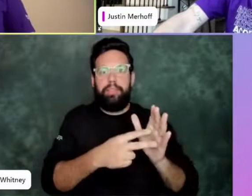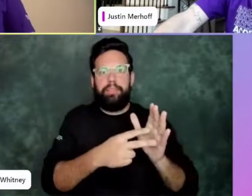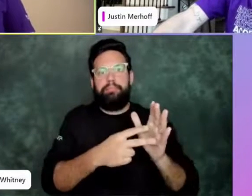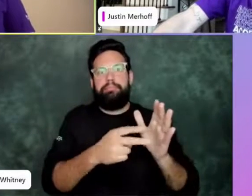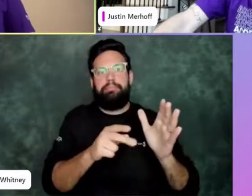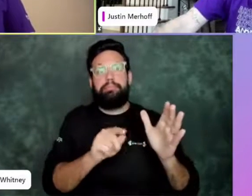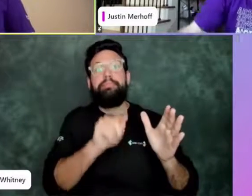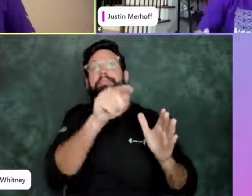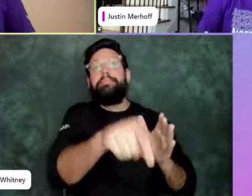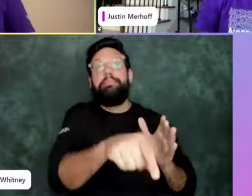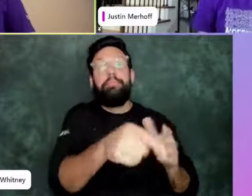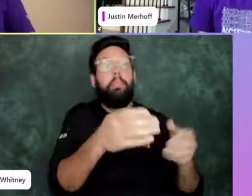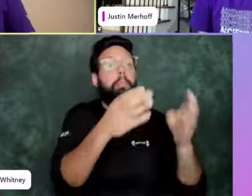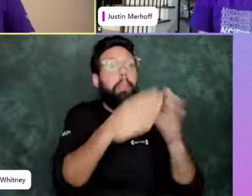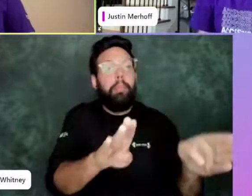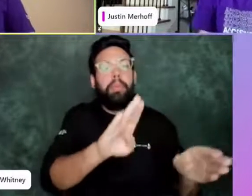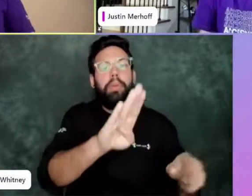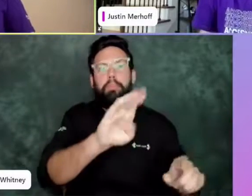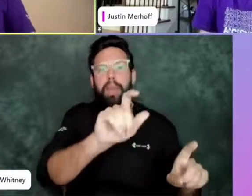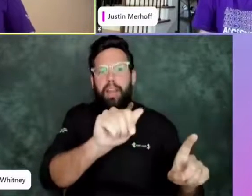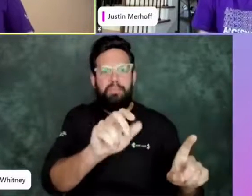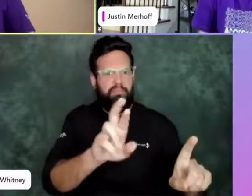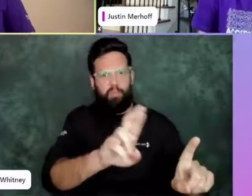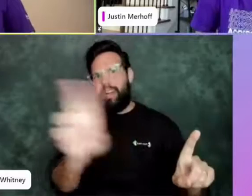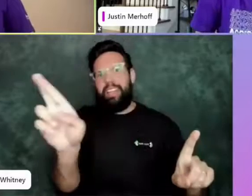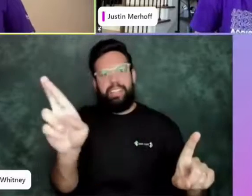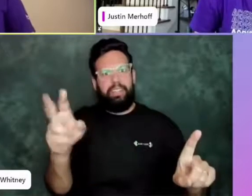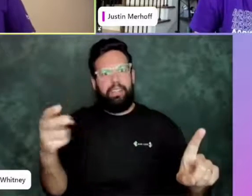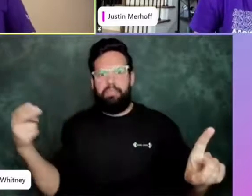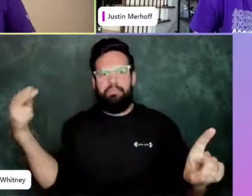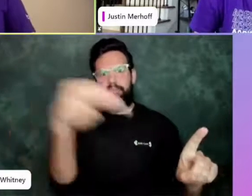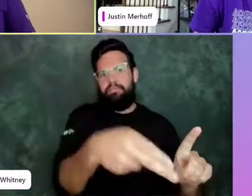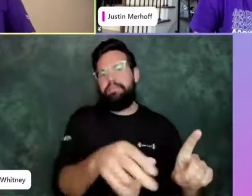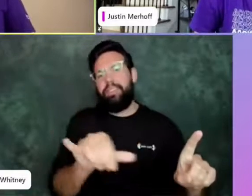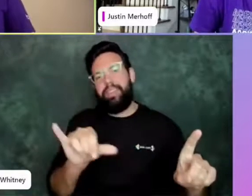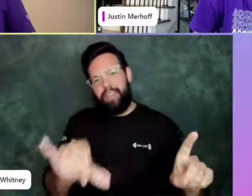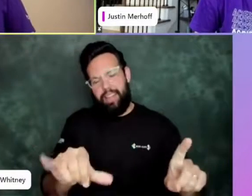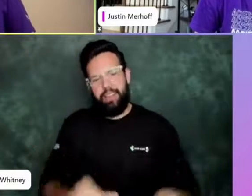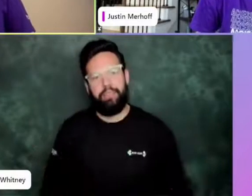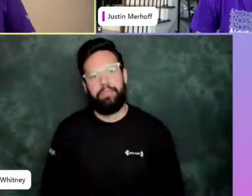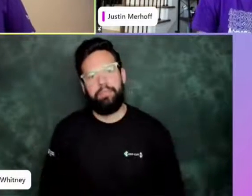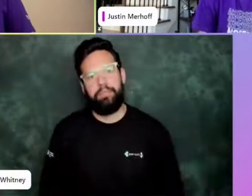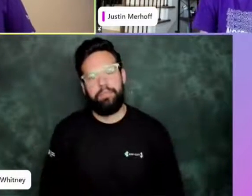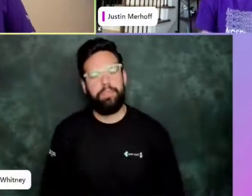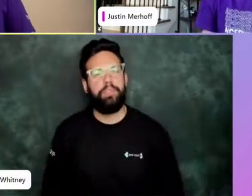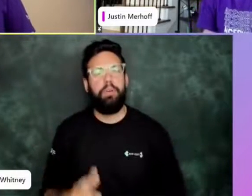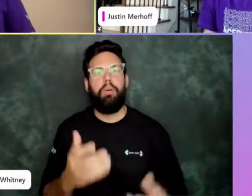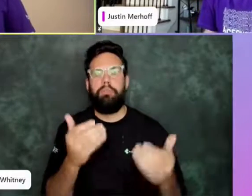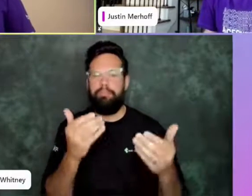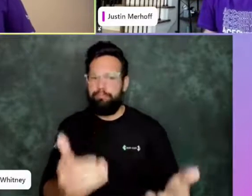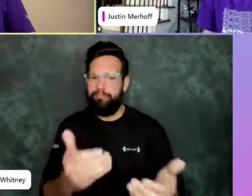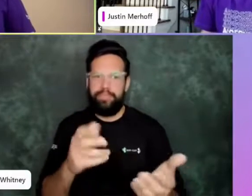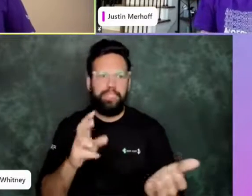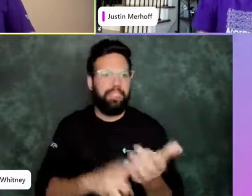start your beta experience when we do open that up. So definitely, sign up for the beta,